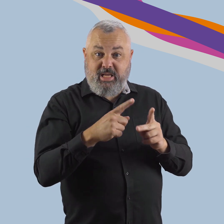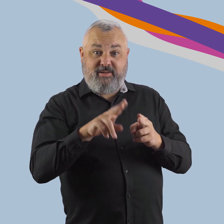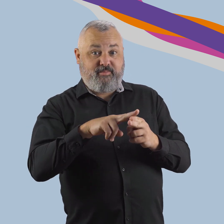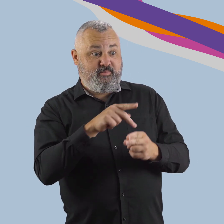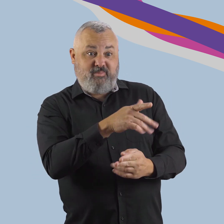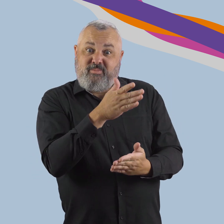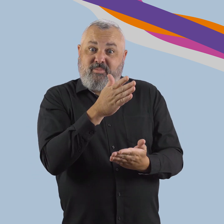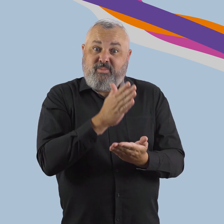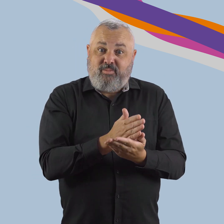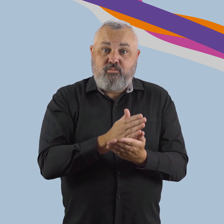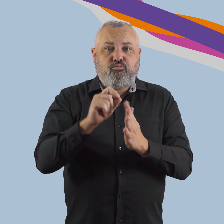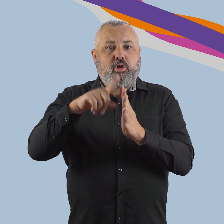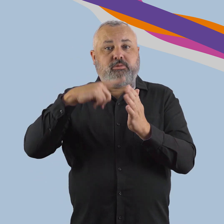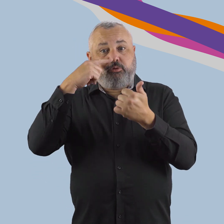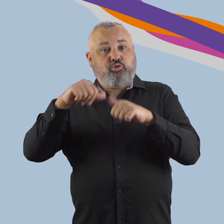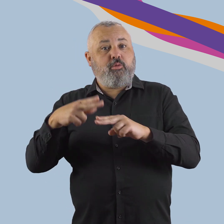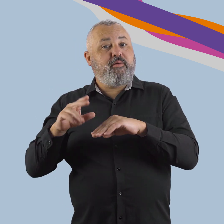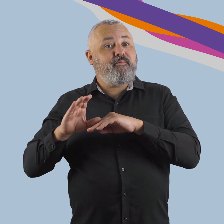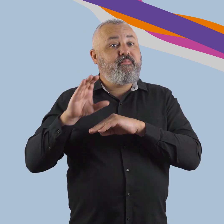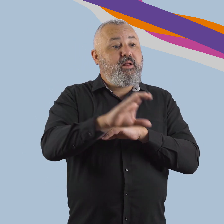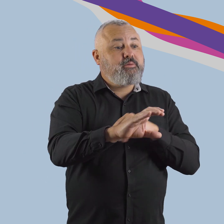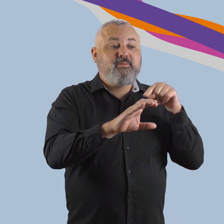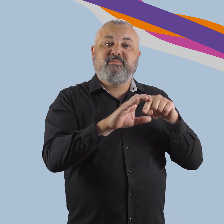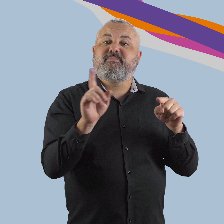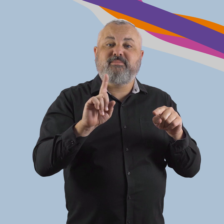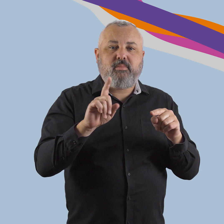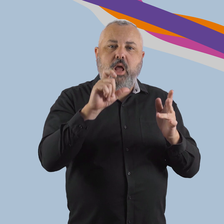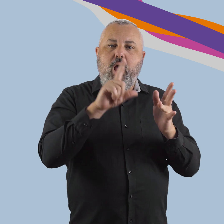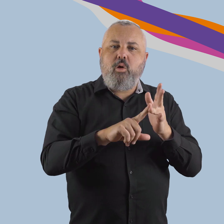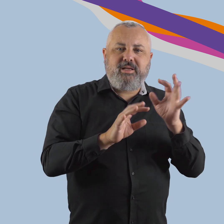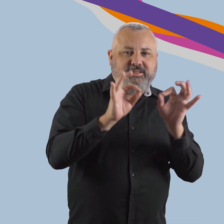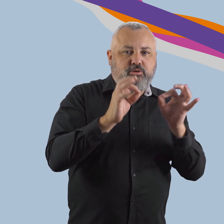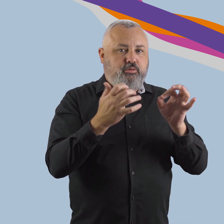Where this is the case, projects can use this funding to co-design the